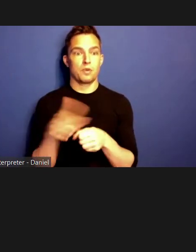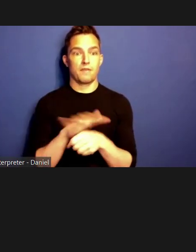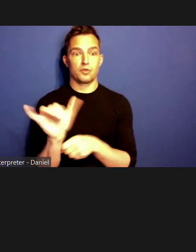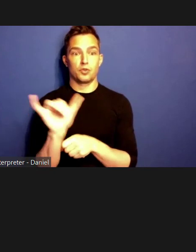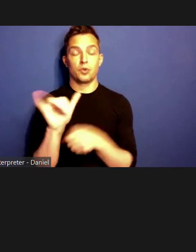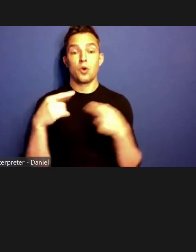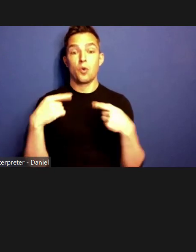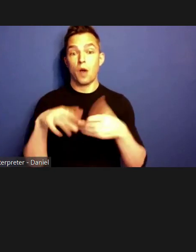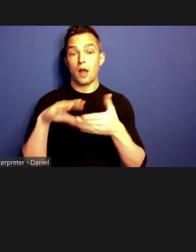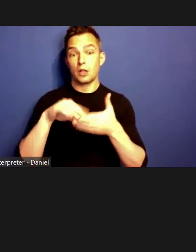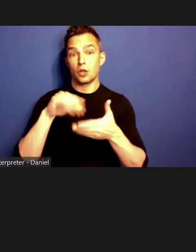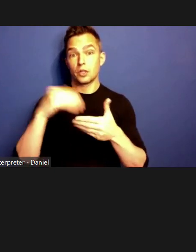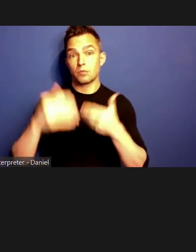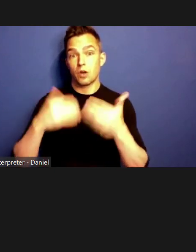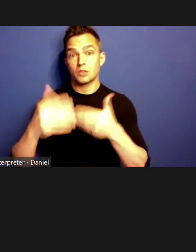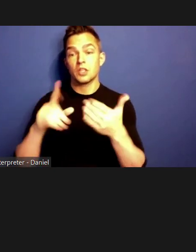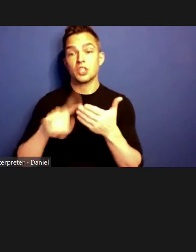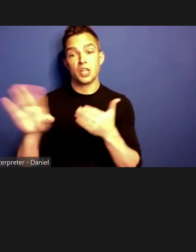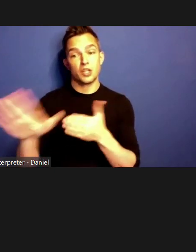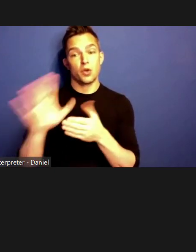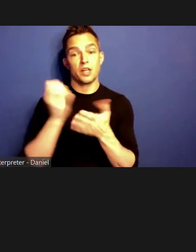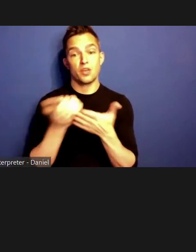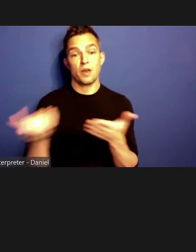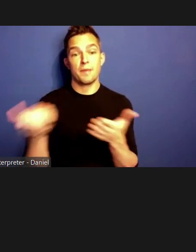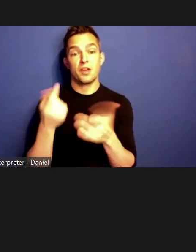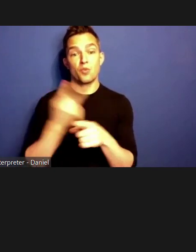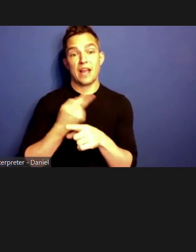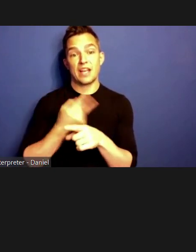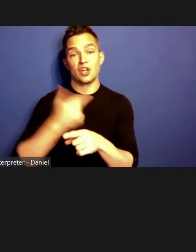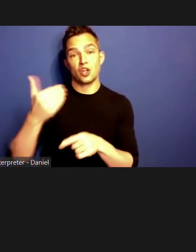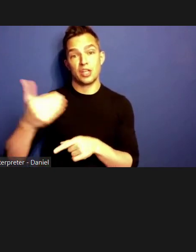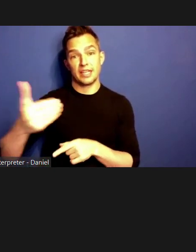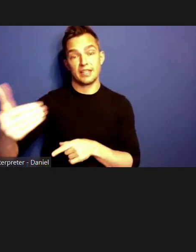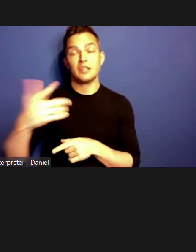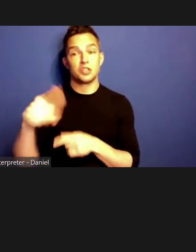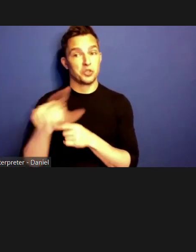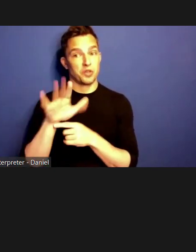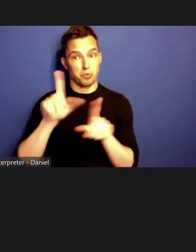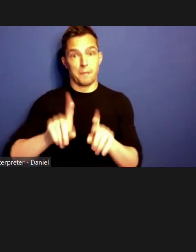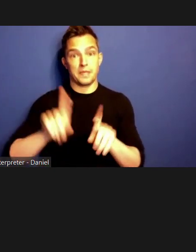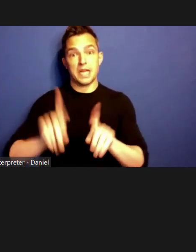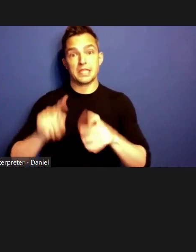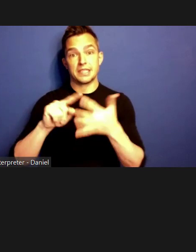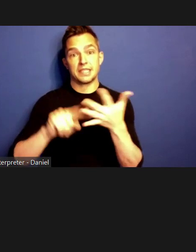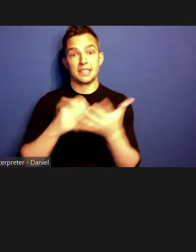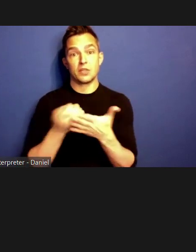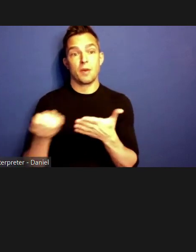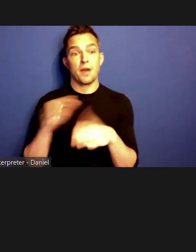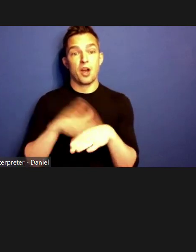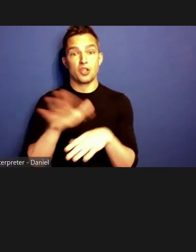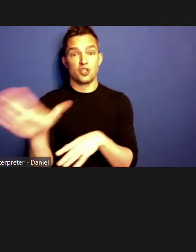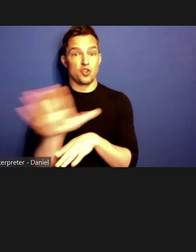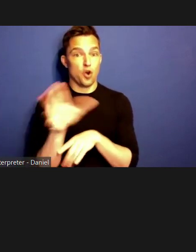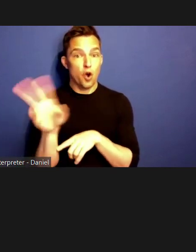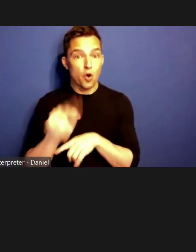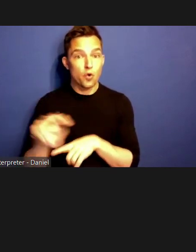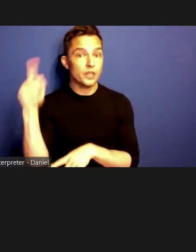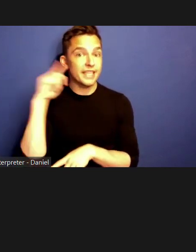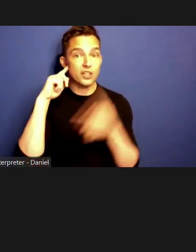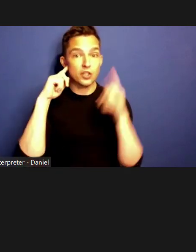a regular basis, you're going to be testing the equipment on your own ears or another adult to make sure it is functioning properly before